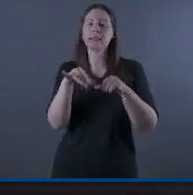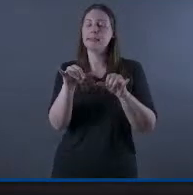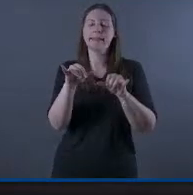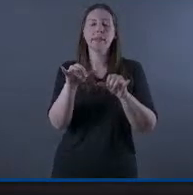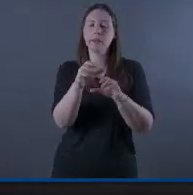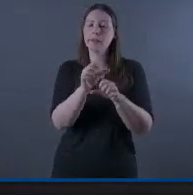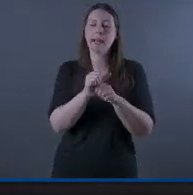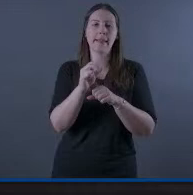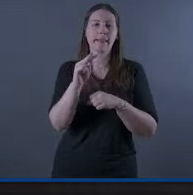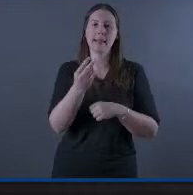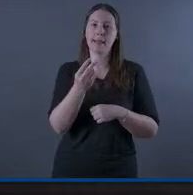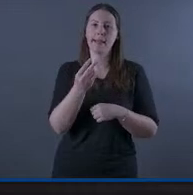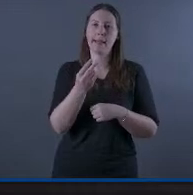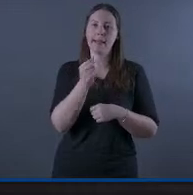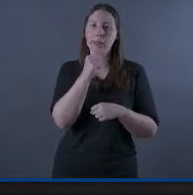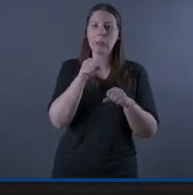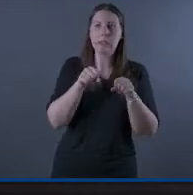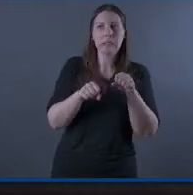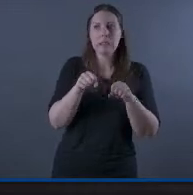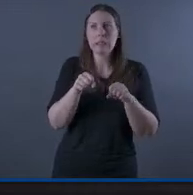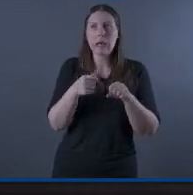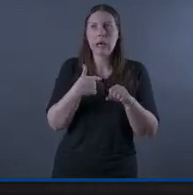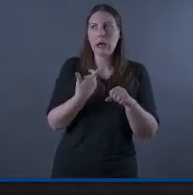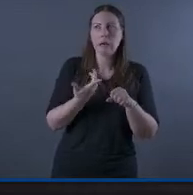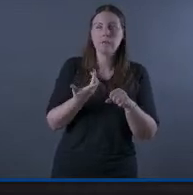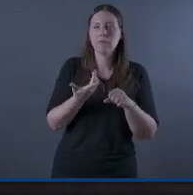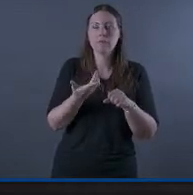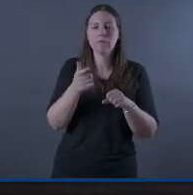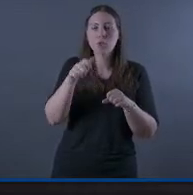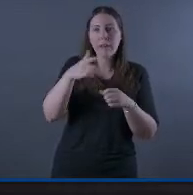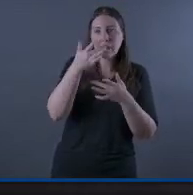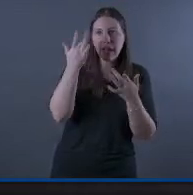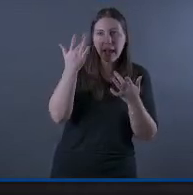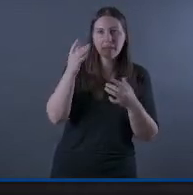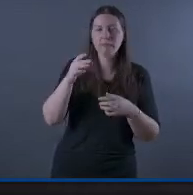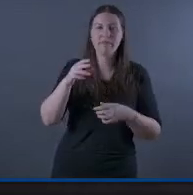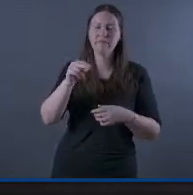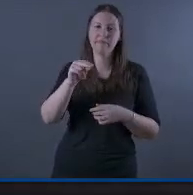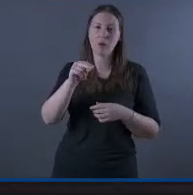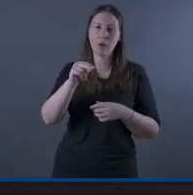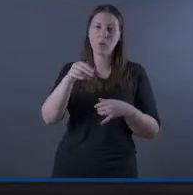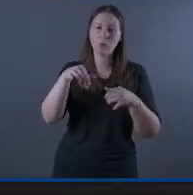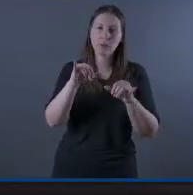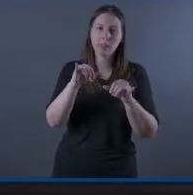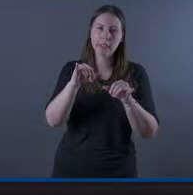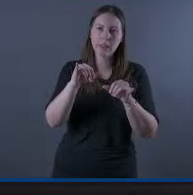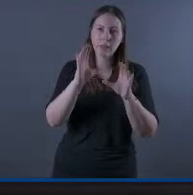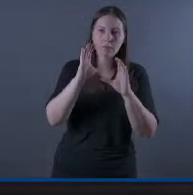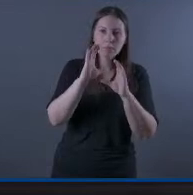don't hesitate, get that second dose as soon as you can thereafter and you will still receive the benefit of the boosted immunity.